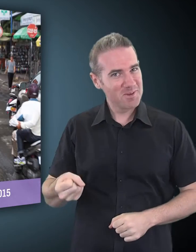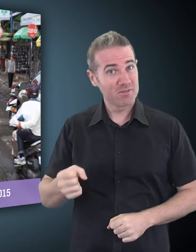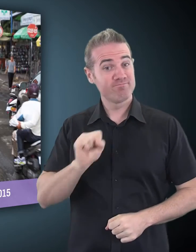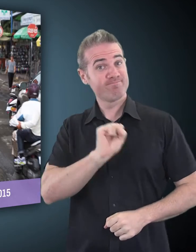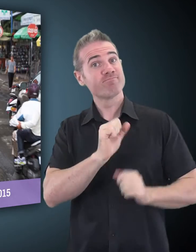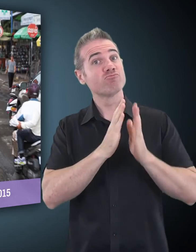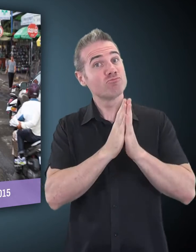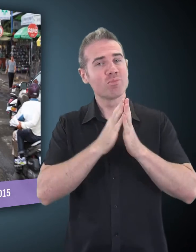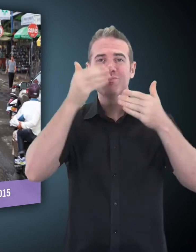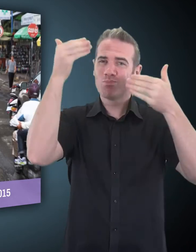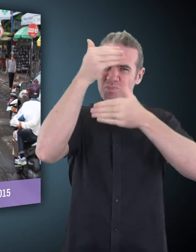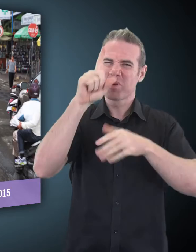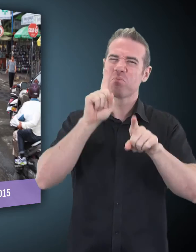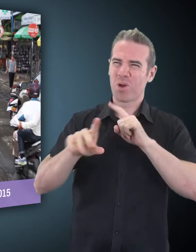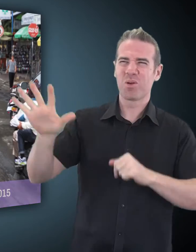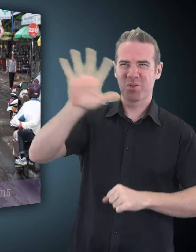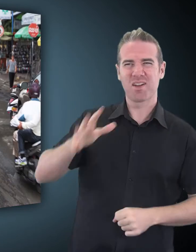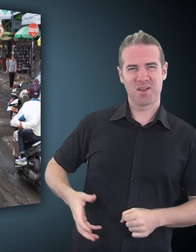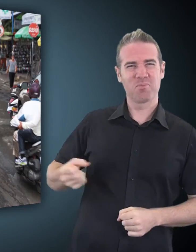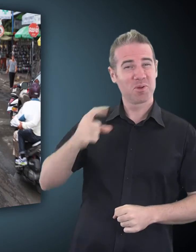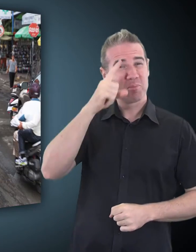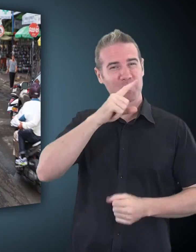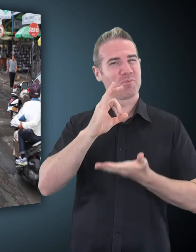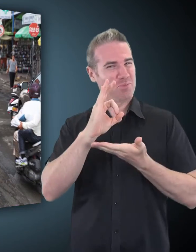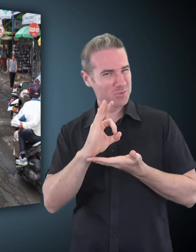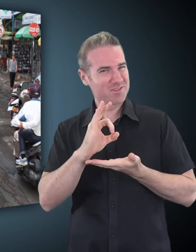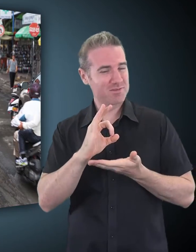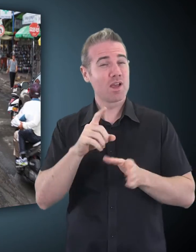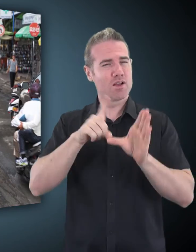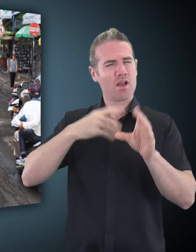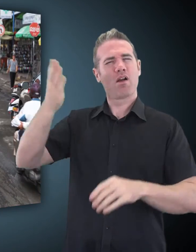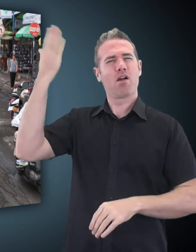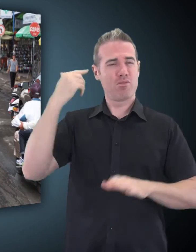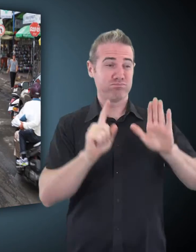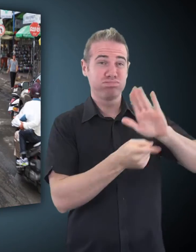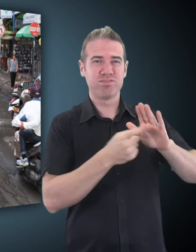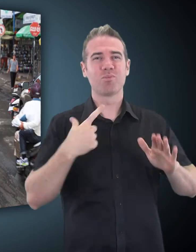She is part of a Muslim community in a country that is primarily Buddhist, and she also had to leave Cambodia during